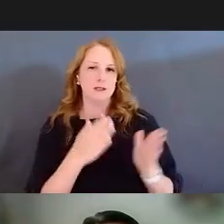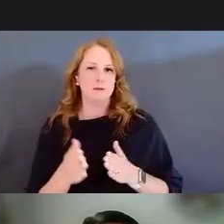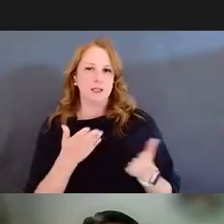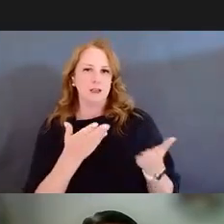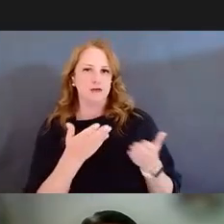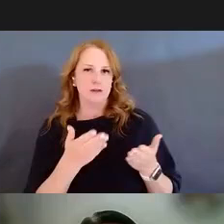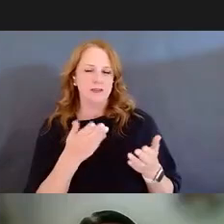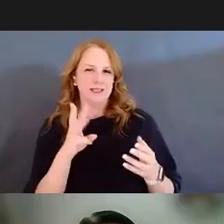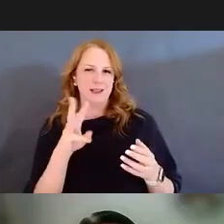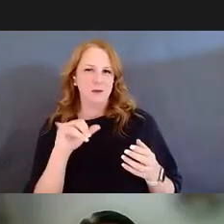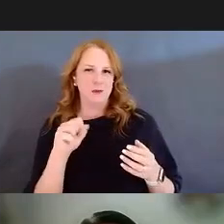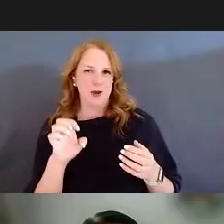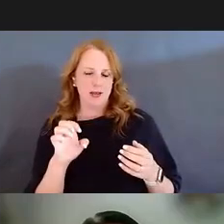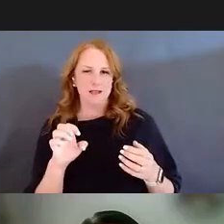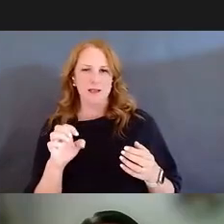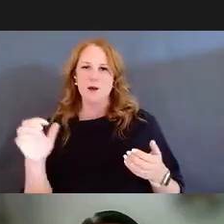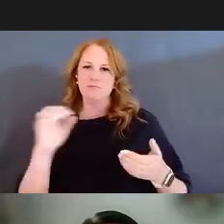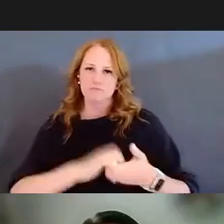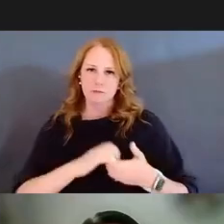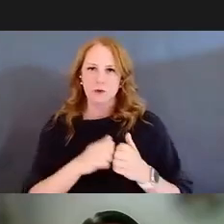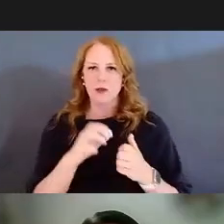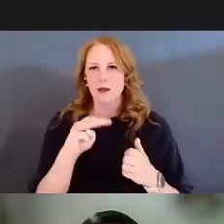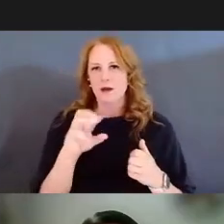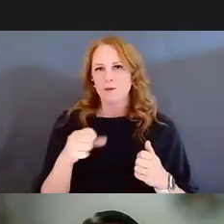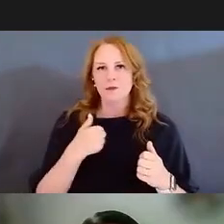been able to do great things with them where they know that there may be something that they need